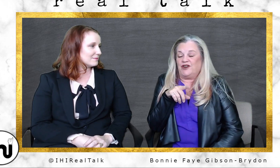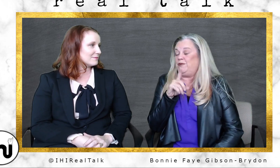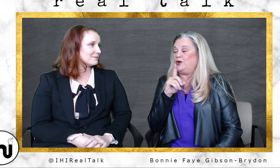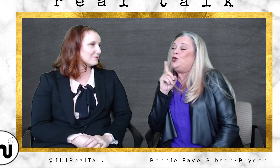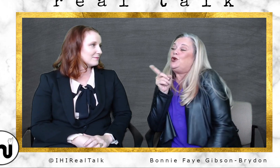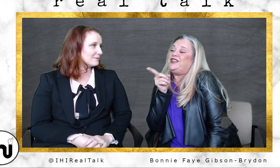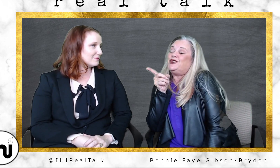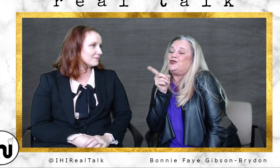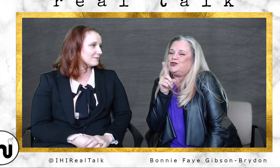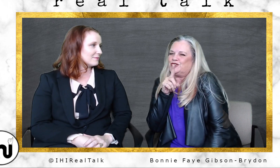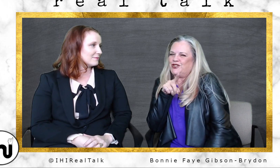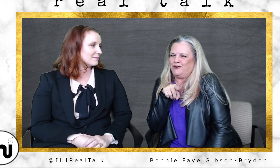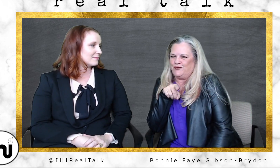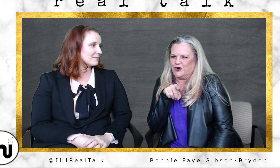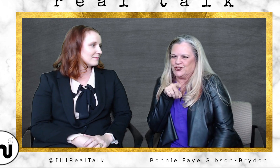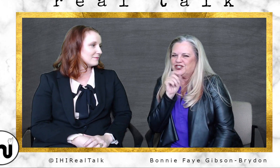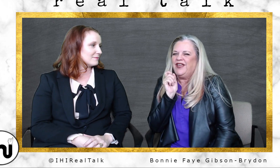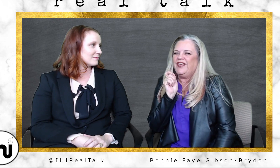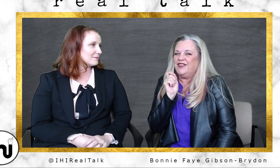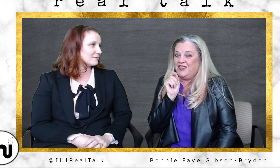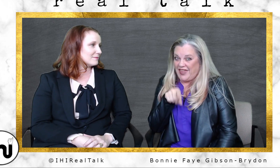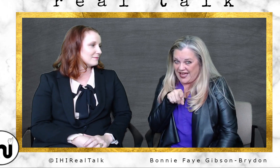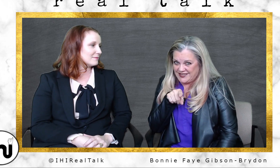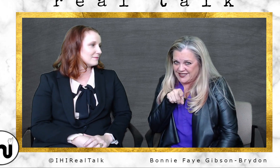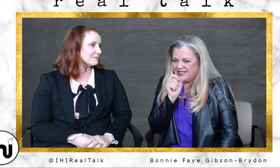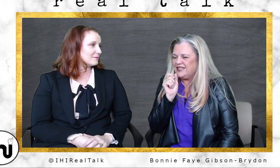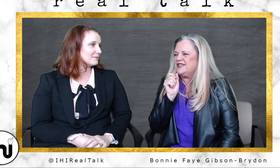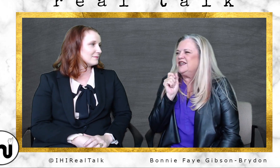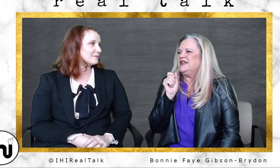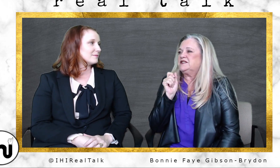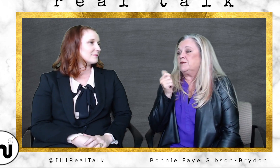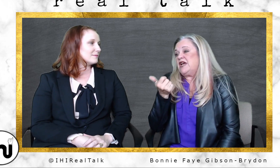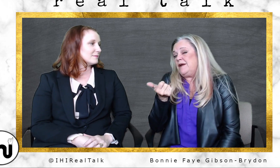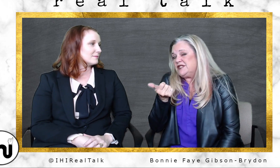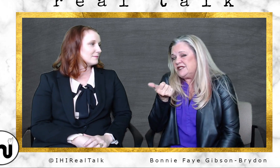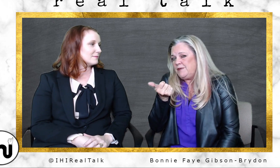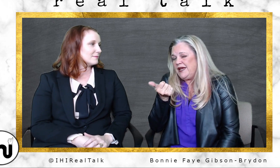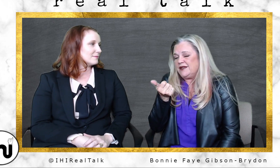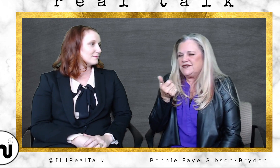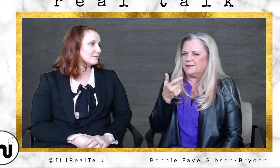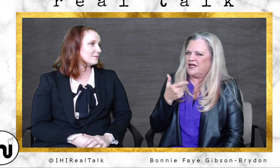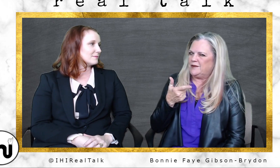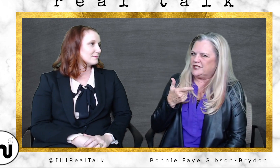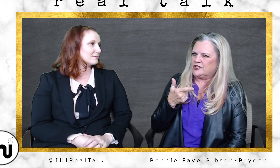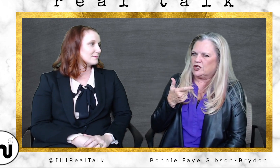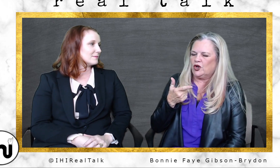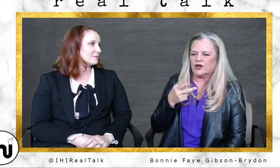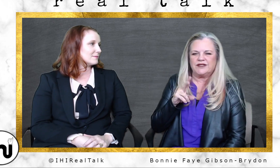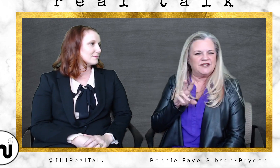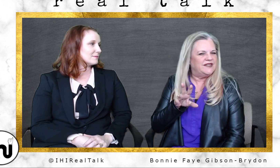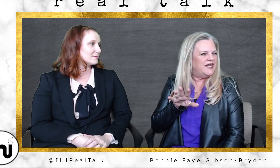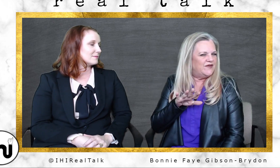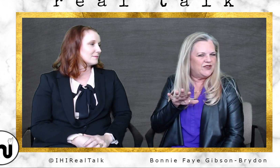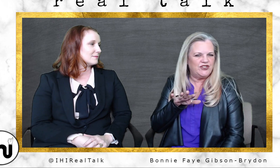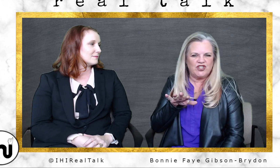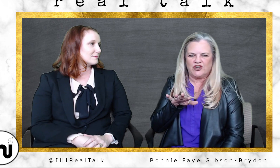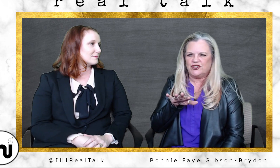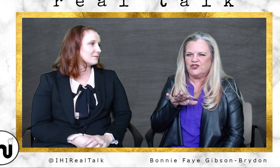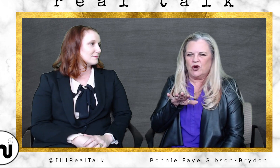but who to introduce yourself first that's the key. Sometimes it's the bailiff. Sometimes it's the clerk. It's never the judge. You don't